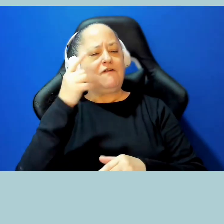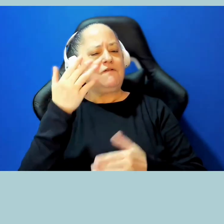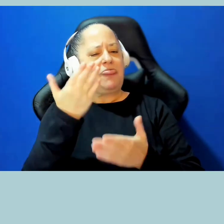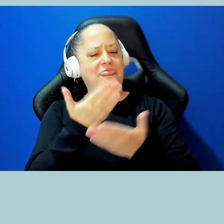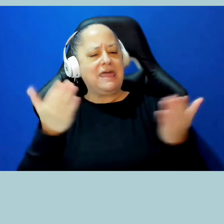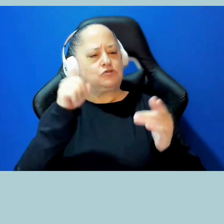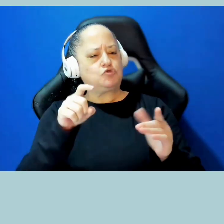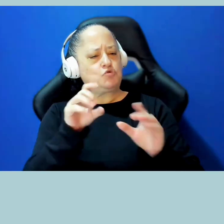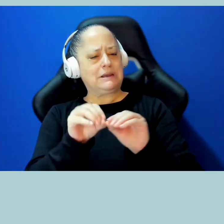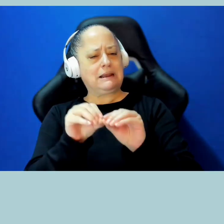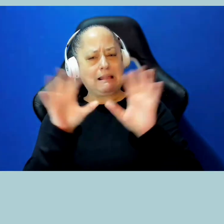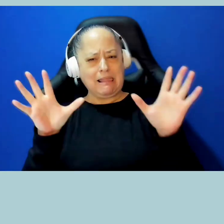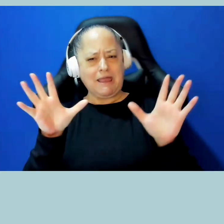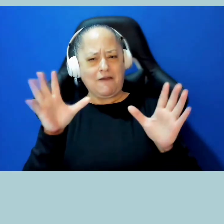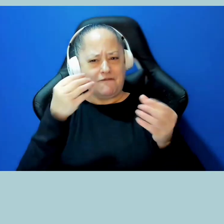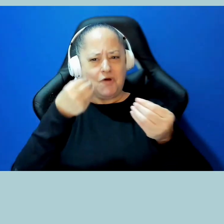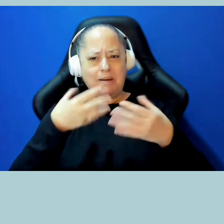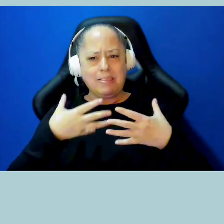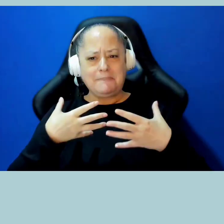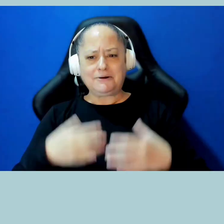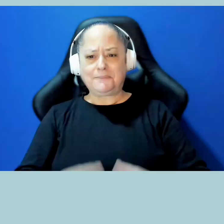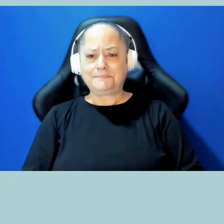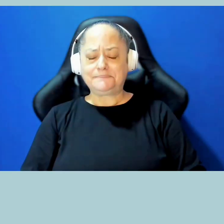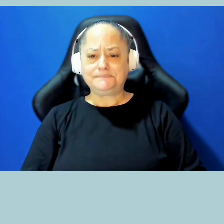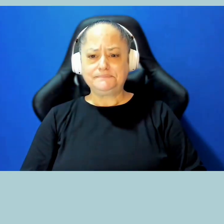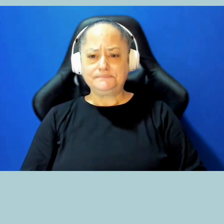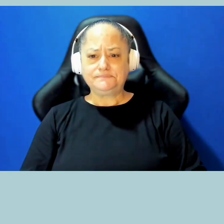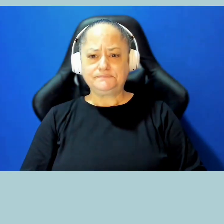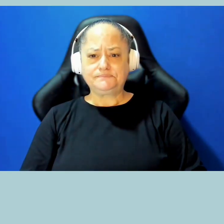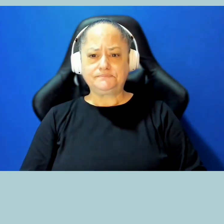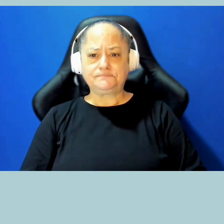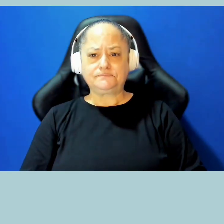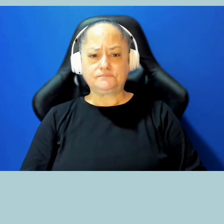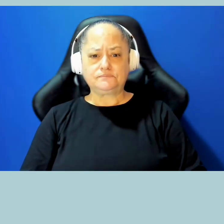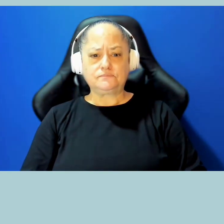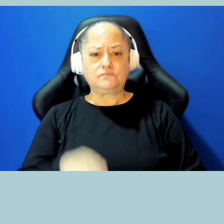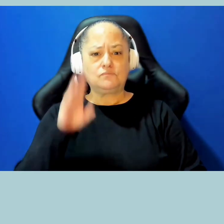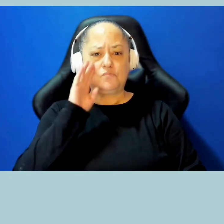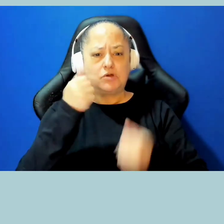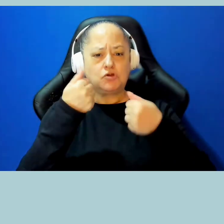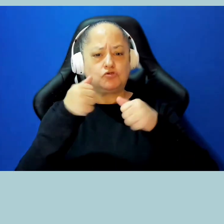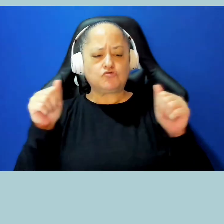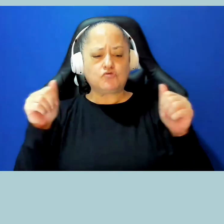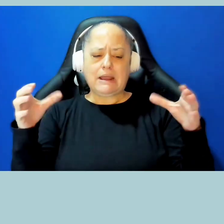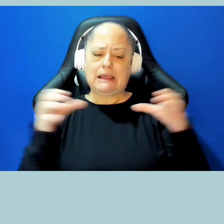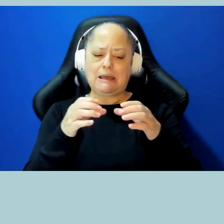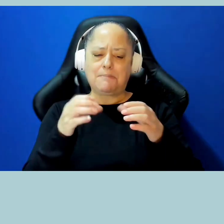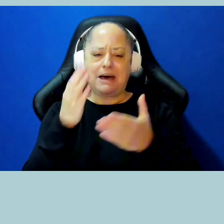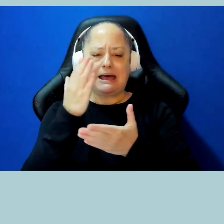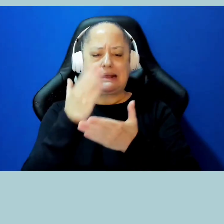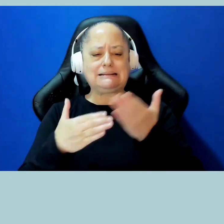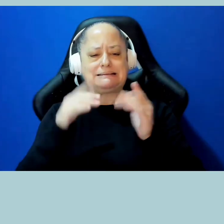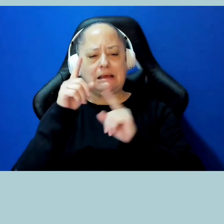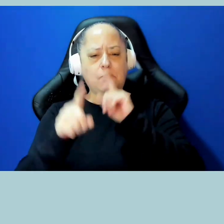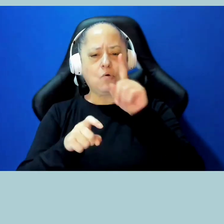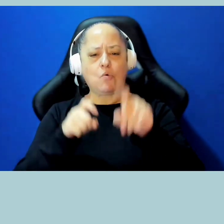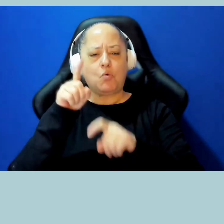please please let me know so we're gonna try to combine some of the the questions that are similar just so